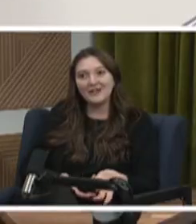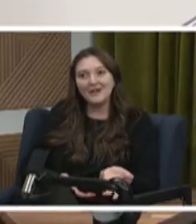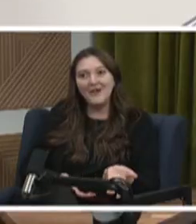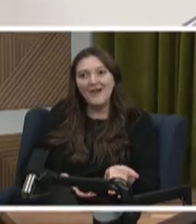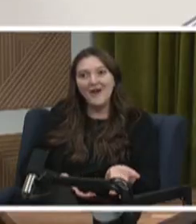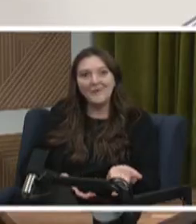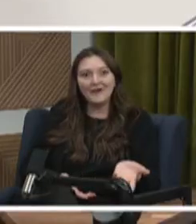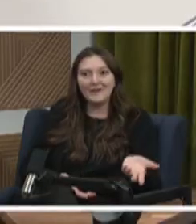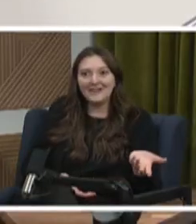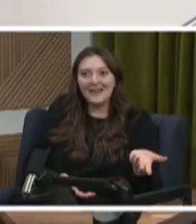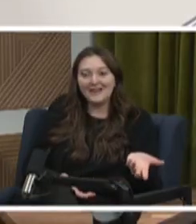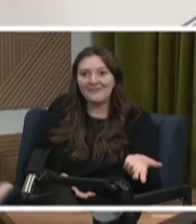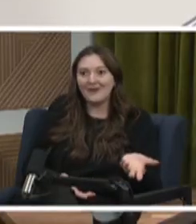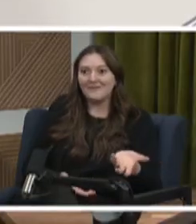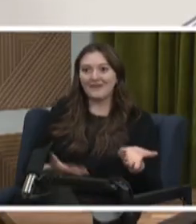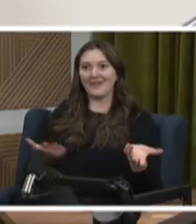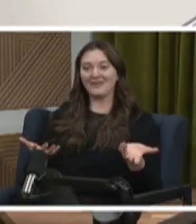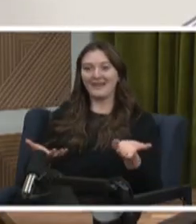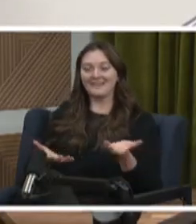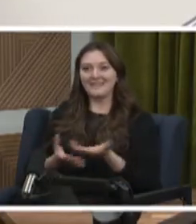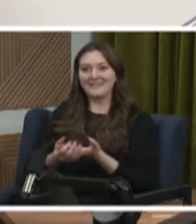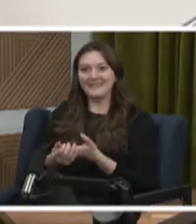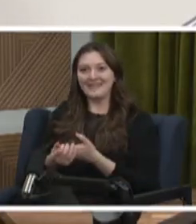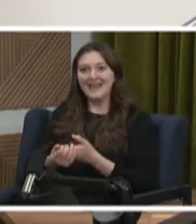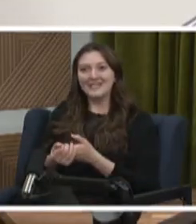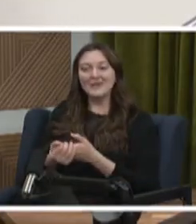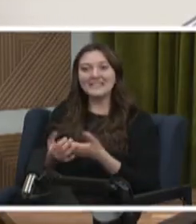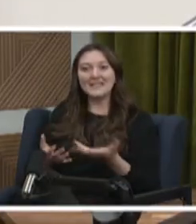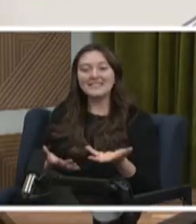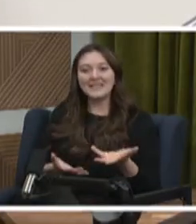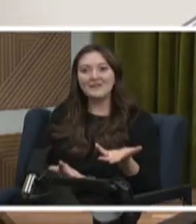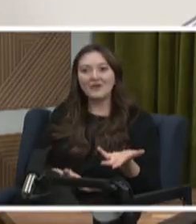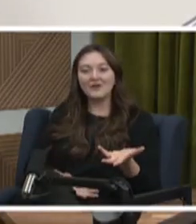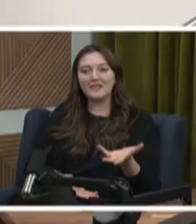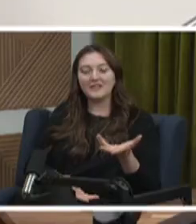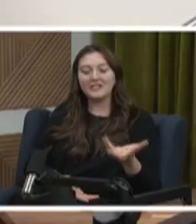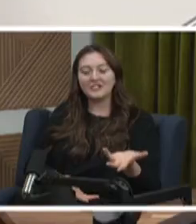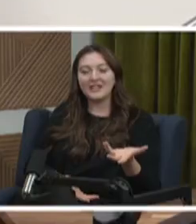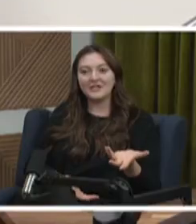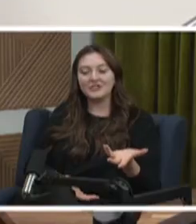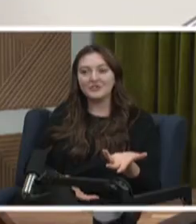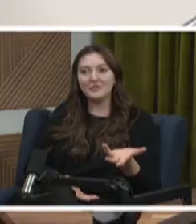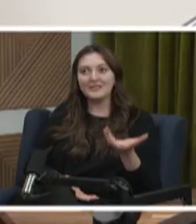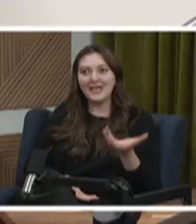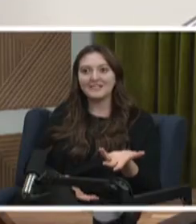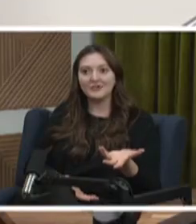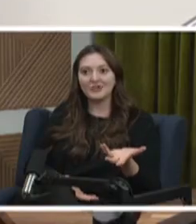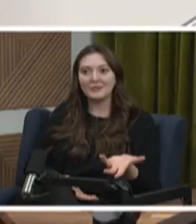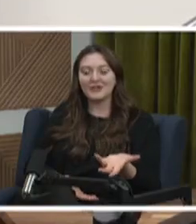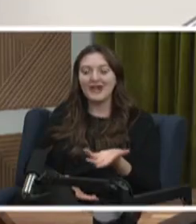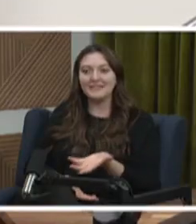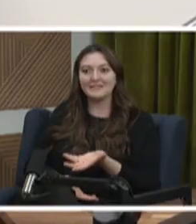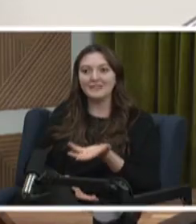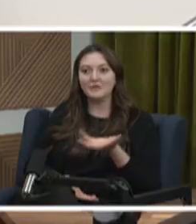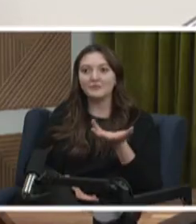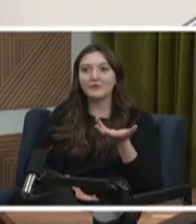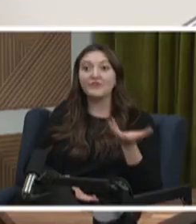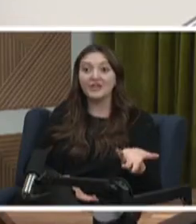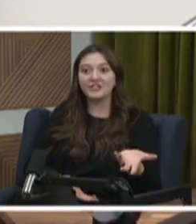Like, where did that come from? So it is nice that they decided to choose ASL interpreter as the profession.